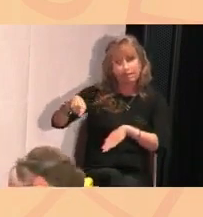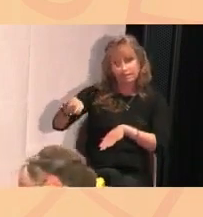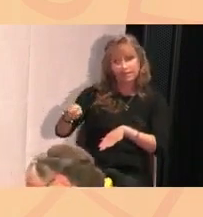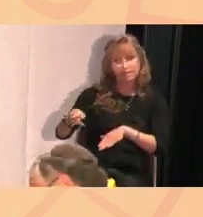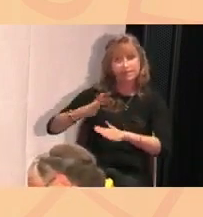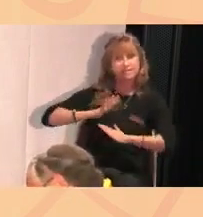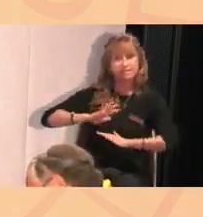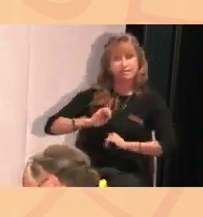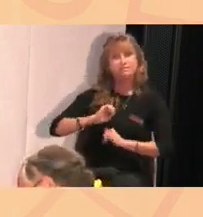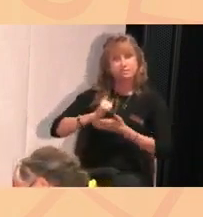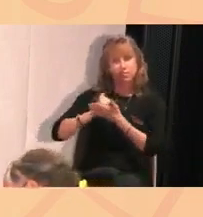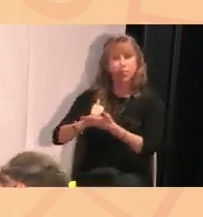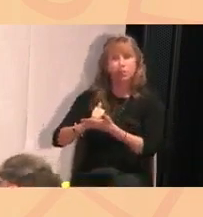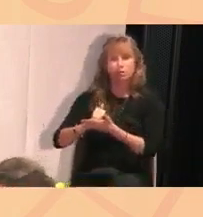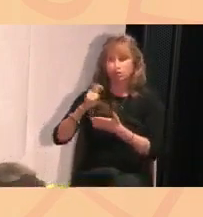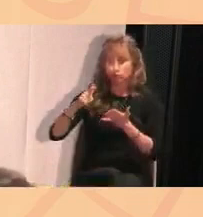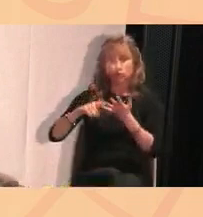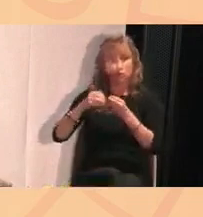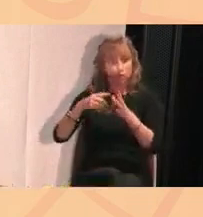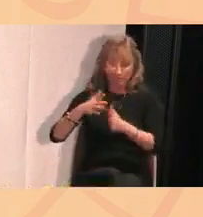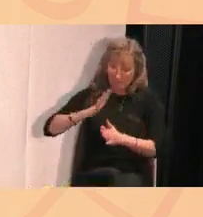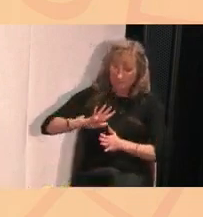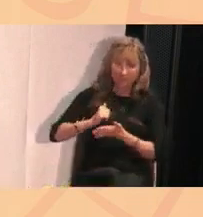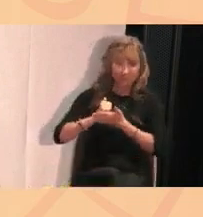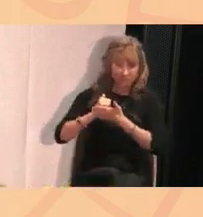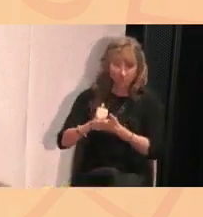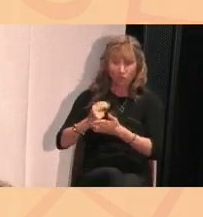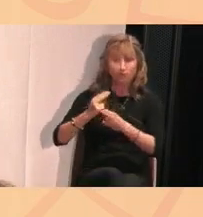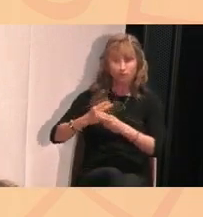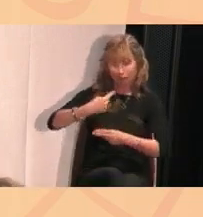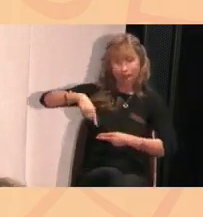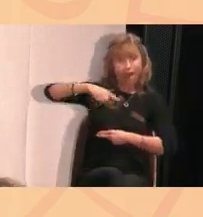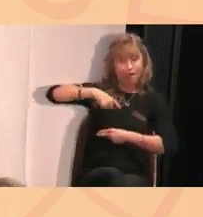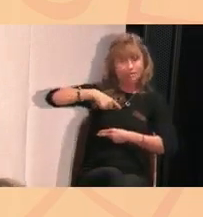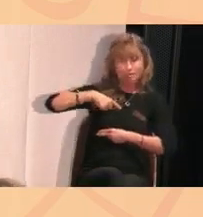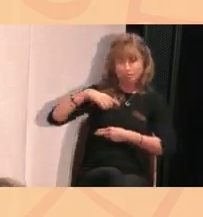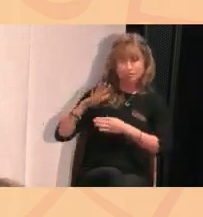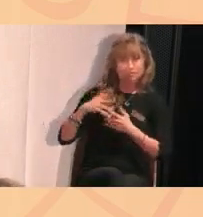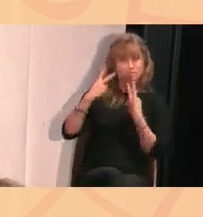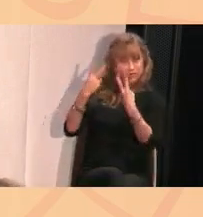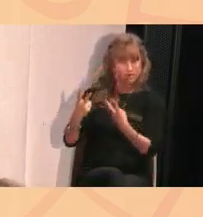Brown people like us, so to speak. And the time was right.